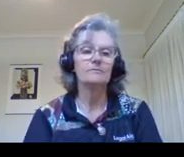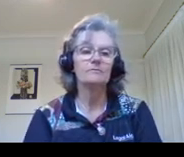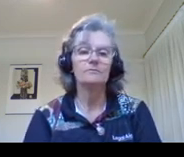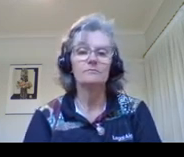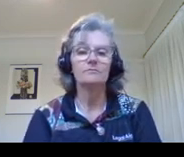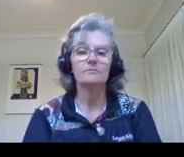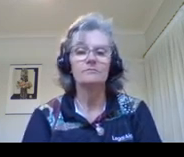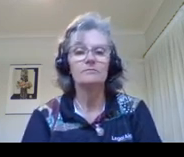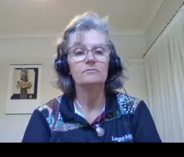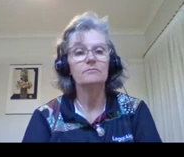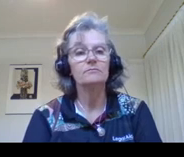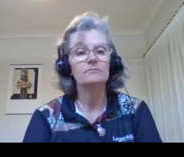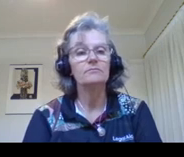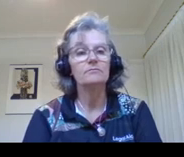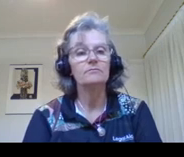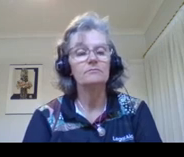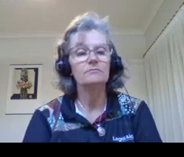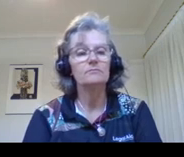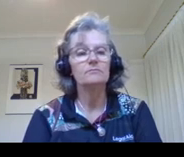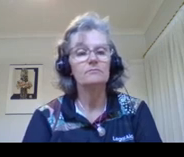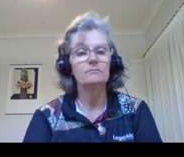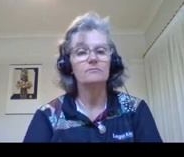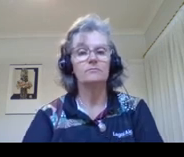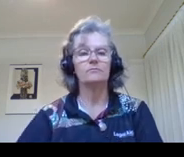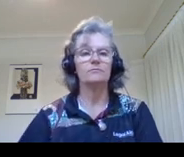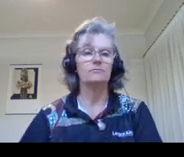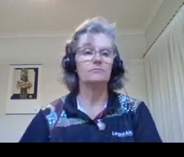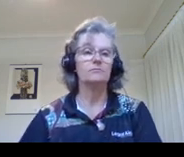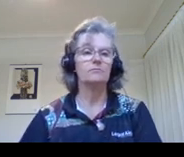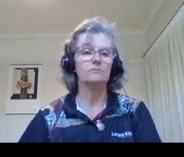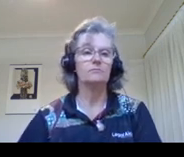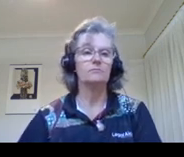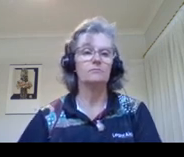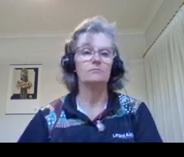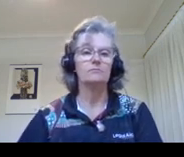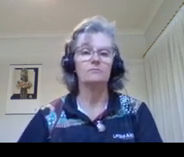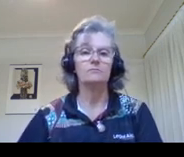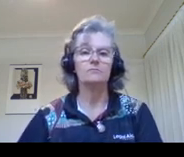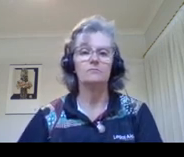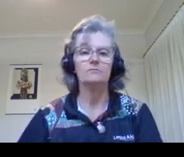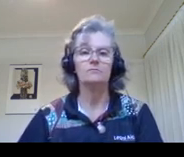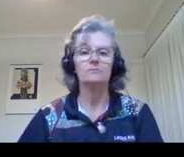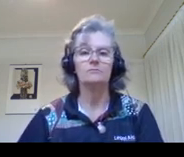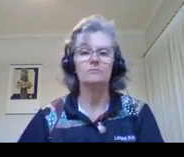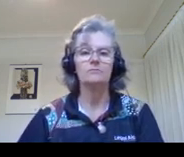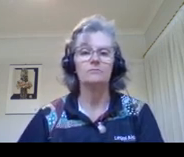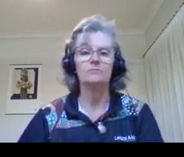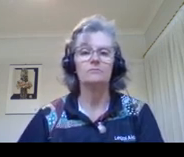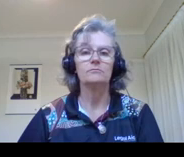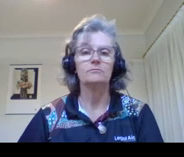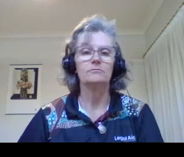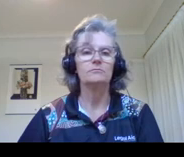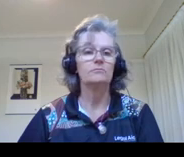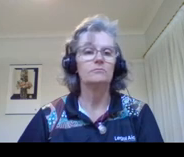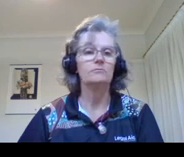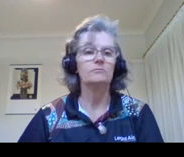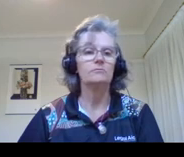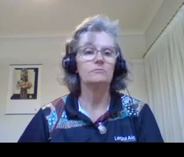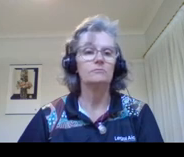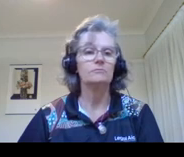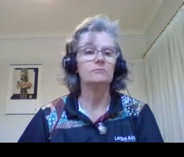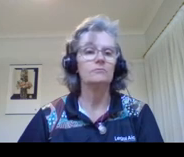and you might suspect that this has happened if for example you receive unusual bills if there's